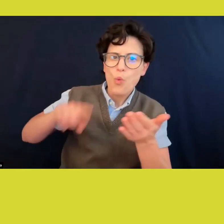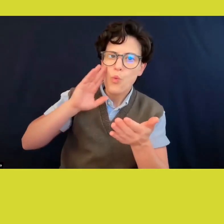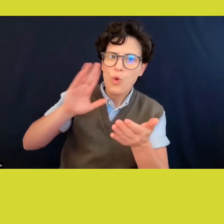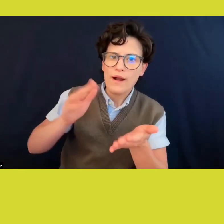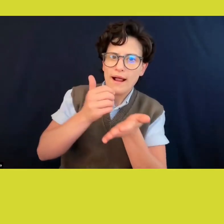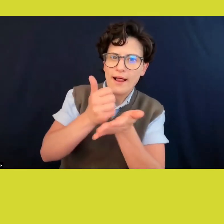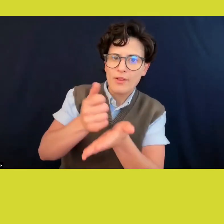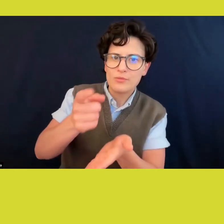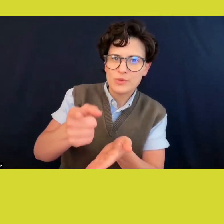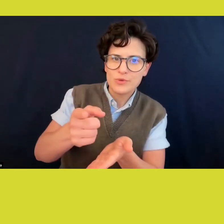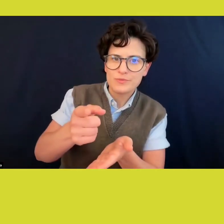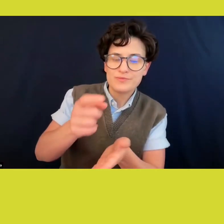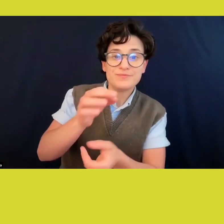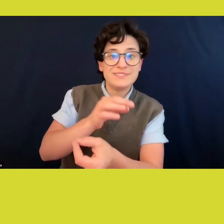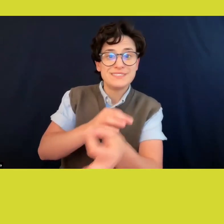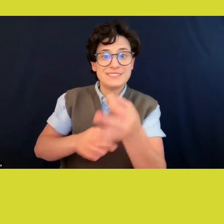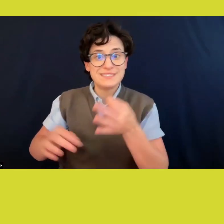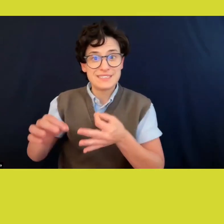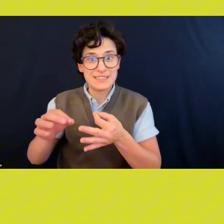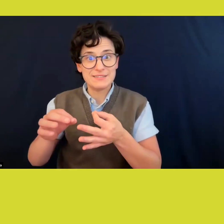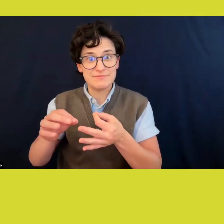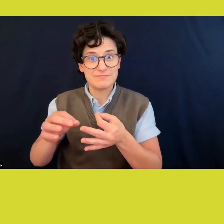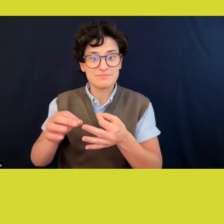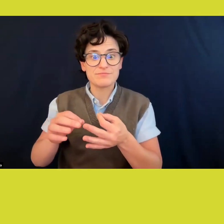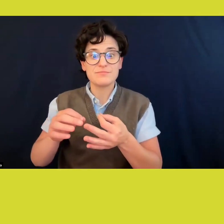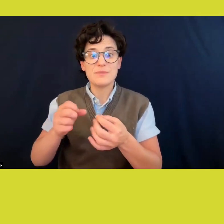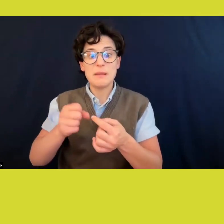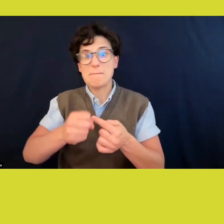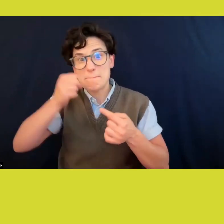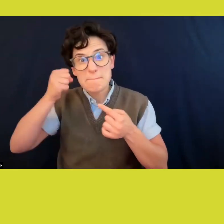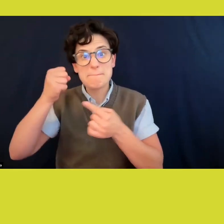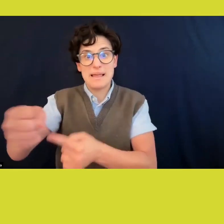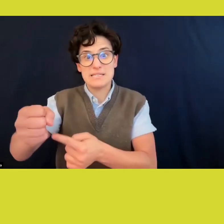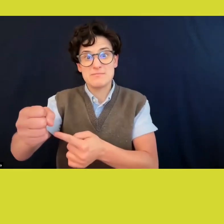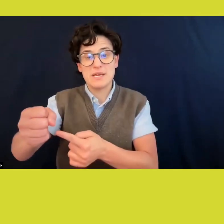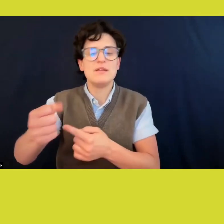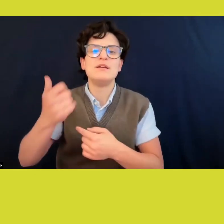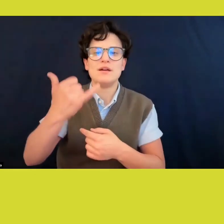to request, from compliance to self-determination.